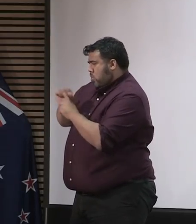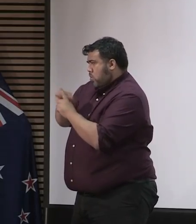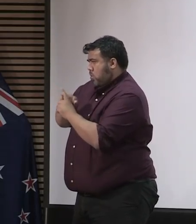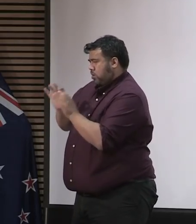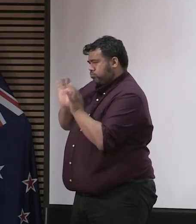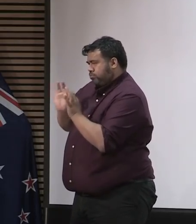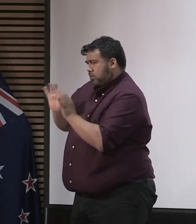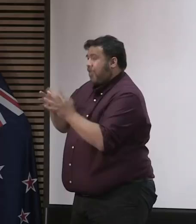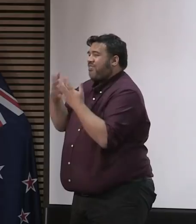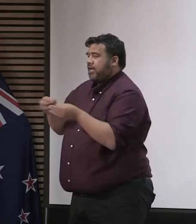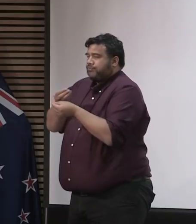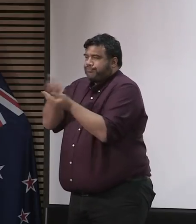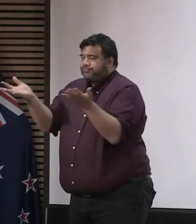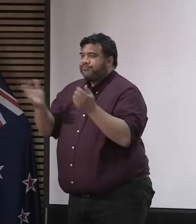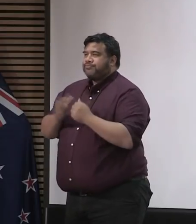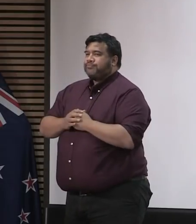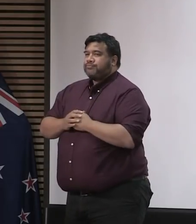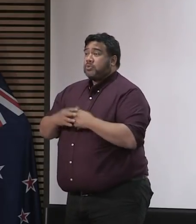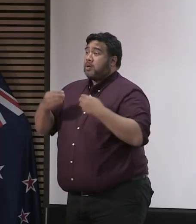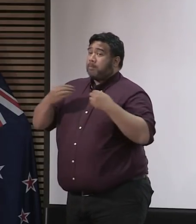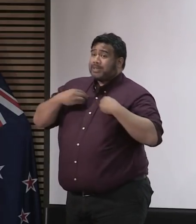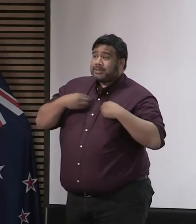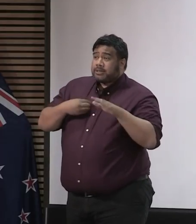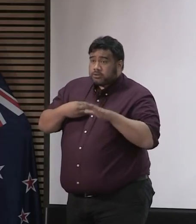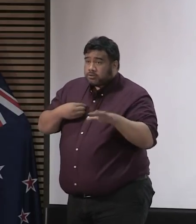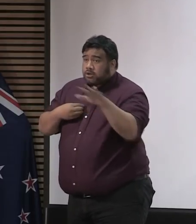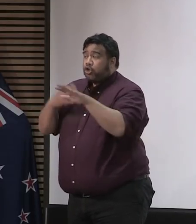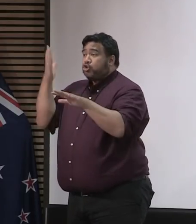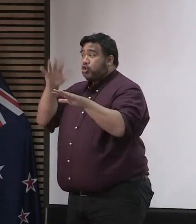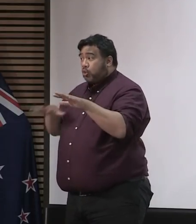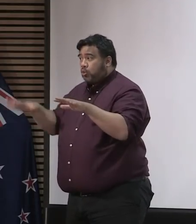Schools and businesses are preparing, as we speak, for that move from next Tuesday a swell.